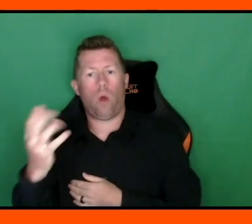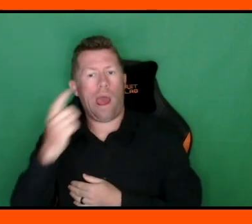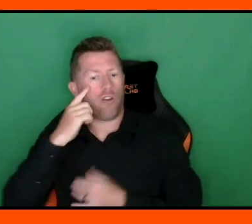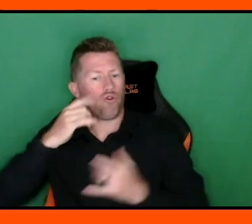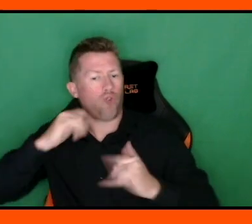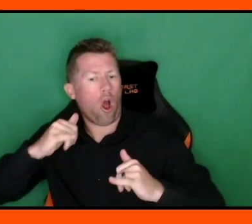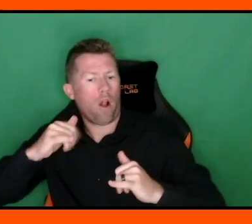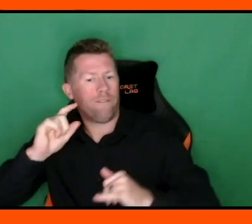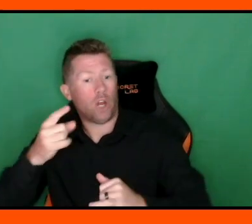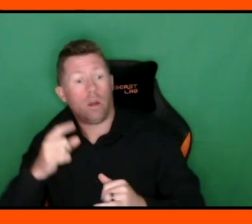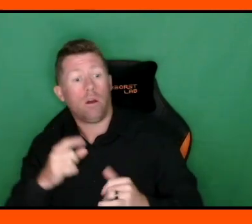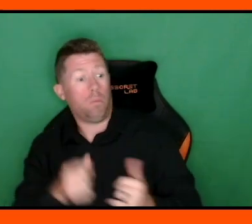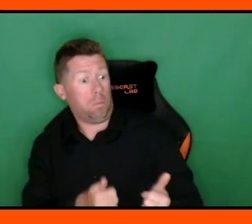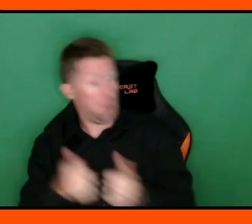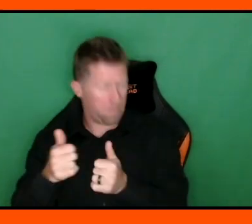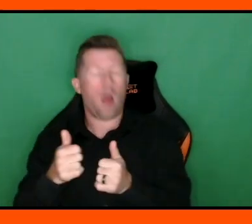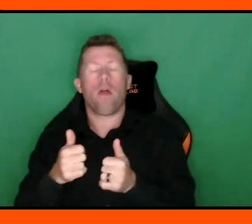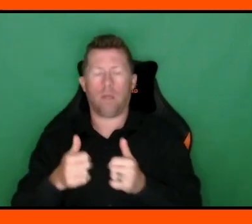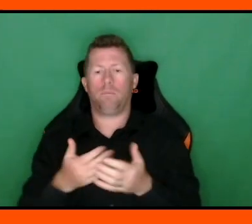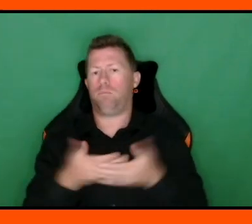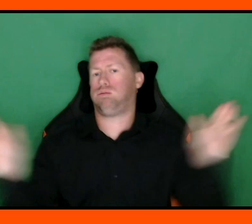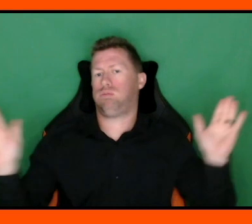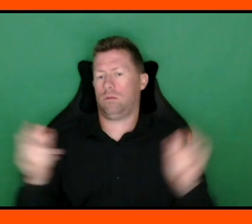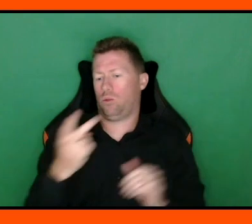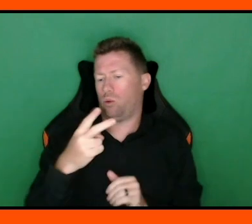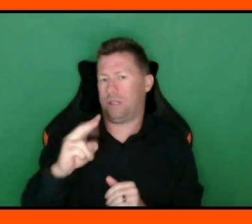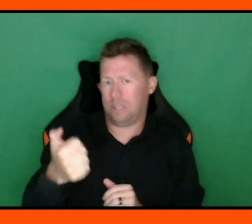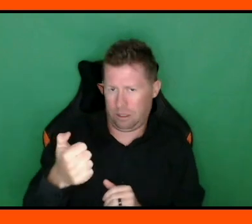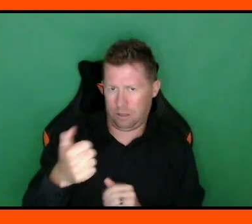Then we get to the point of recommendations to the Minister